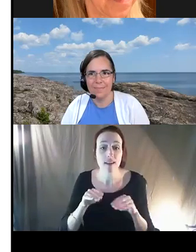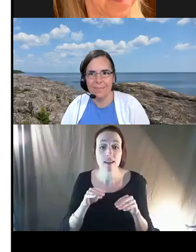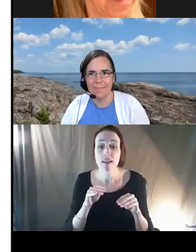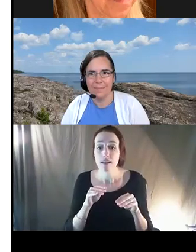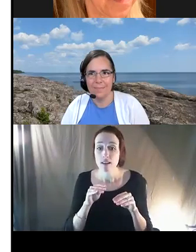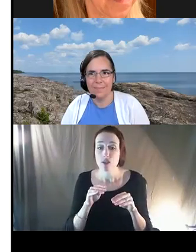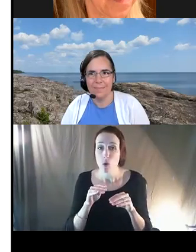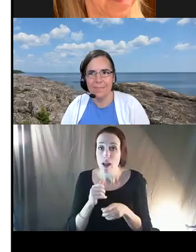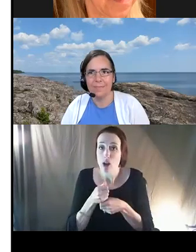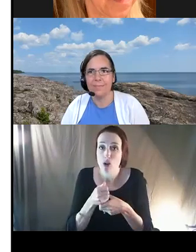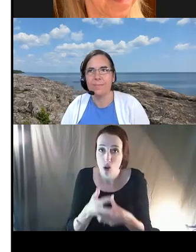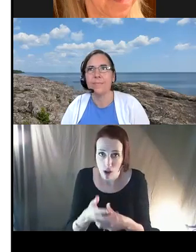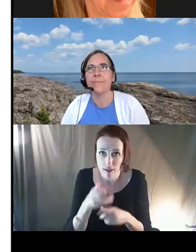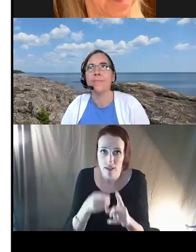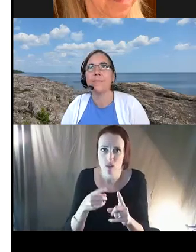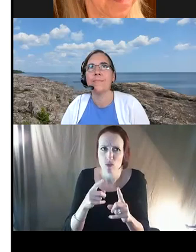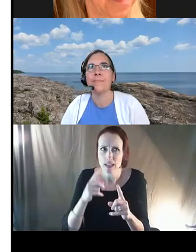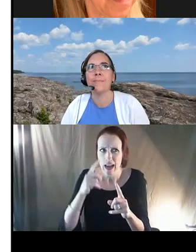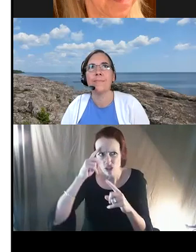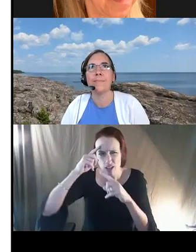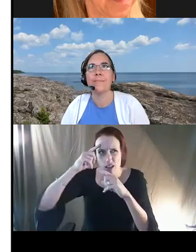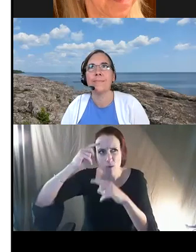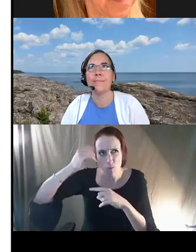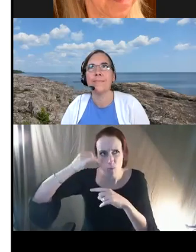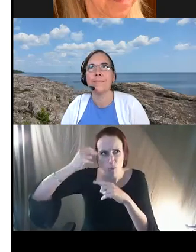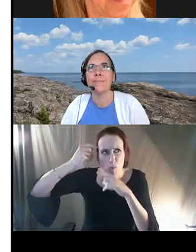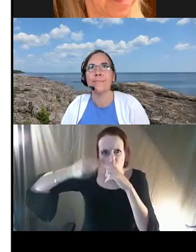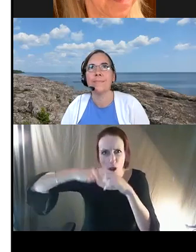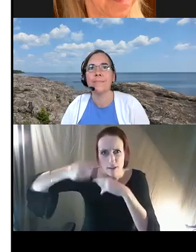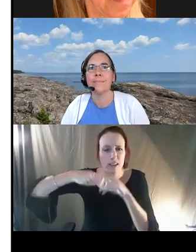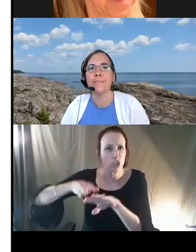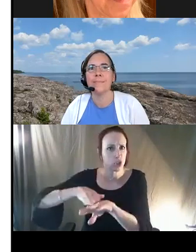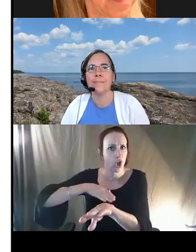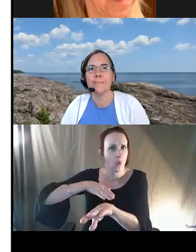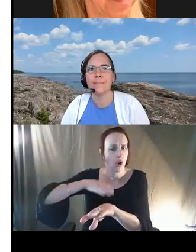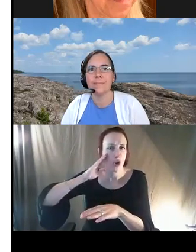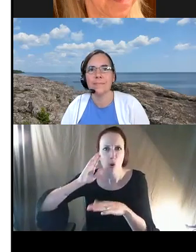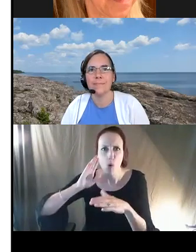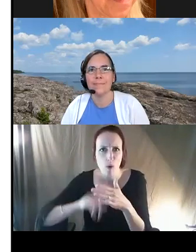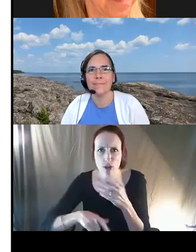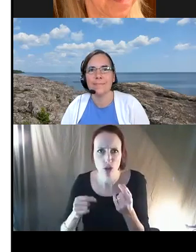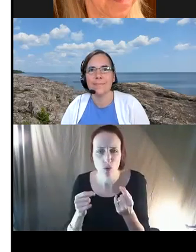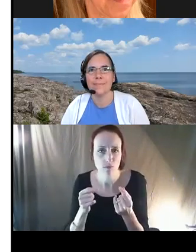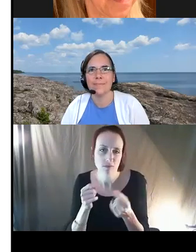This is the opposite of what we want to do.